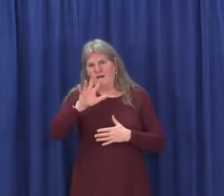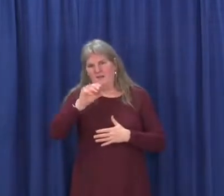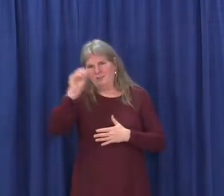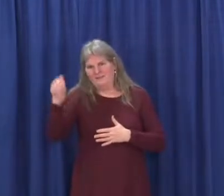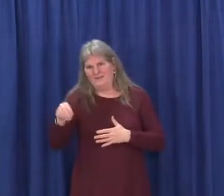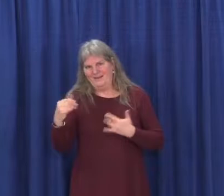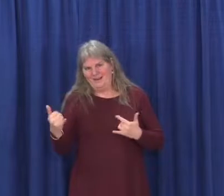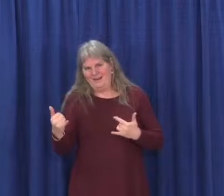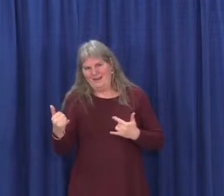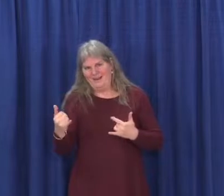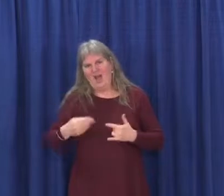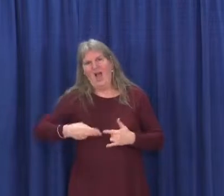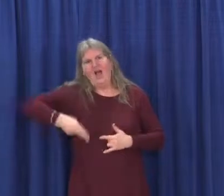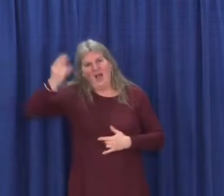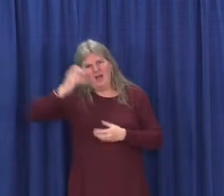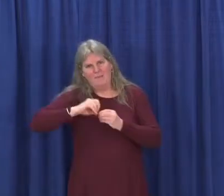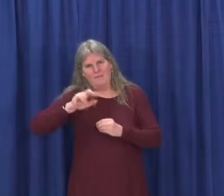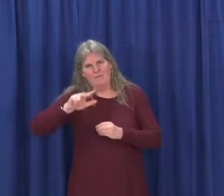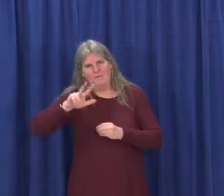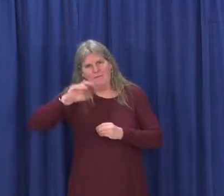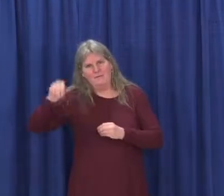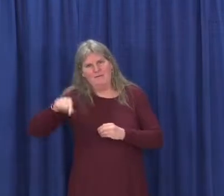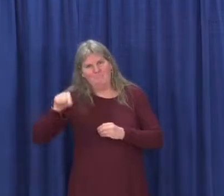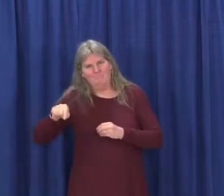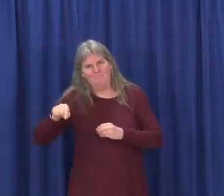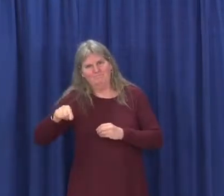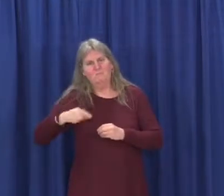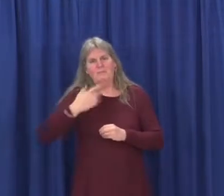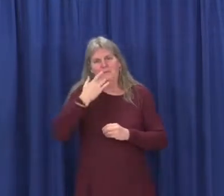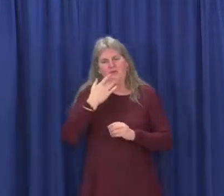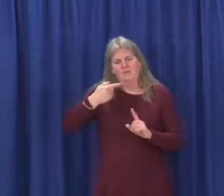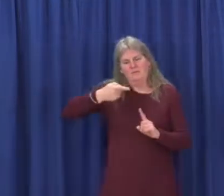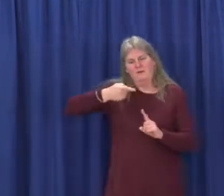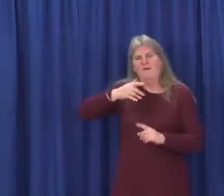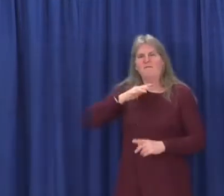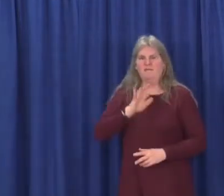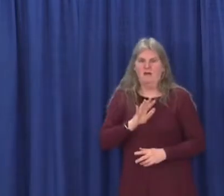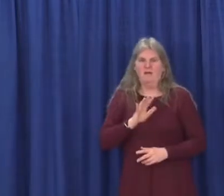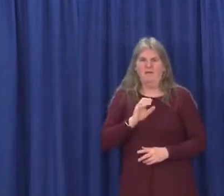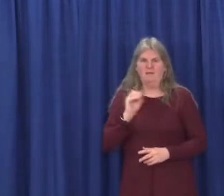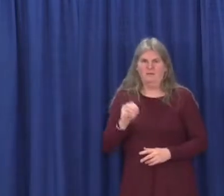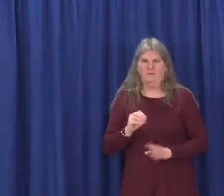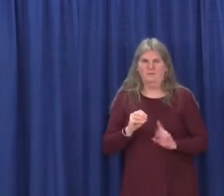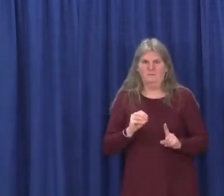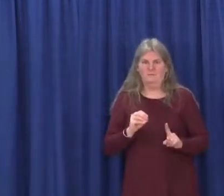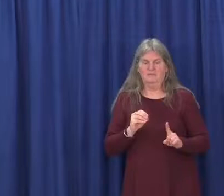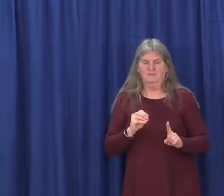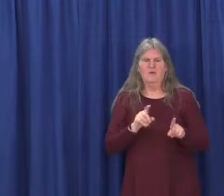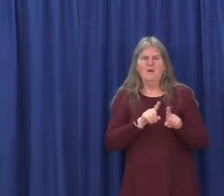This is very high. We also look at absenteeism and staffing strain